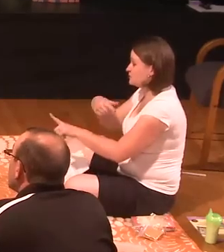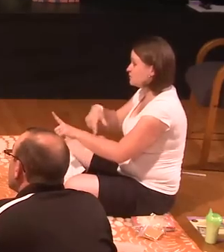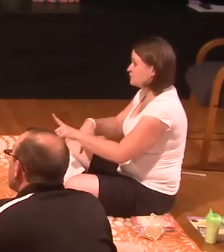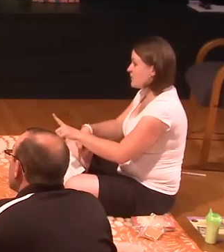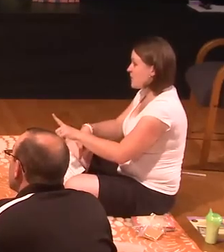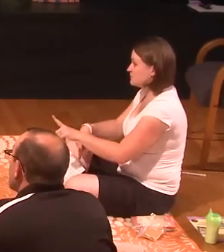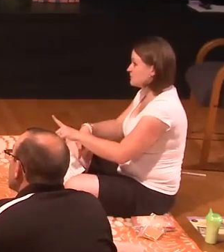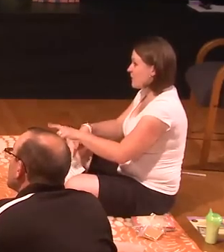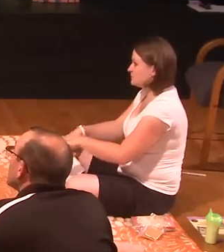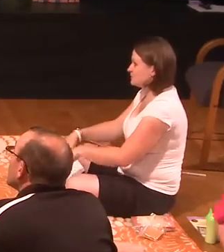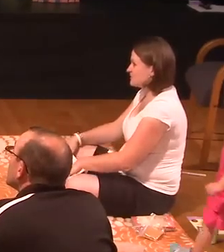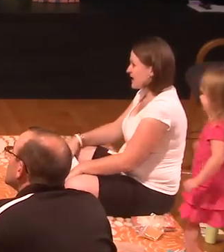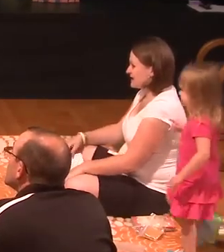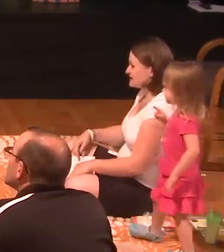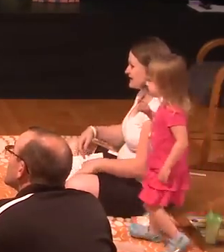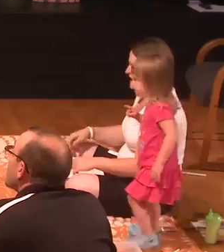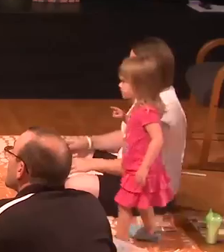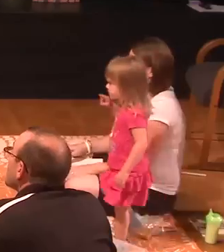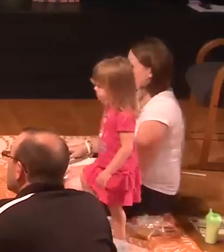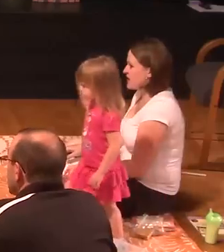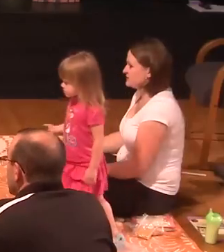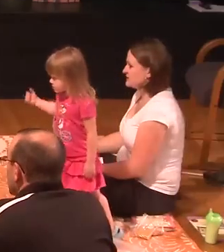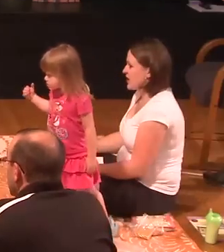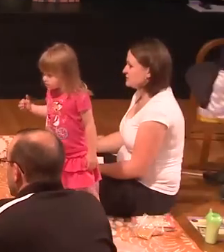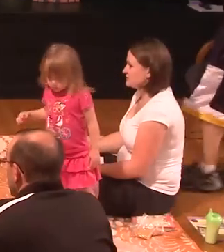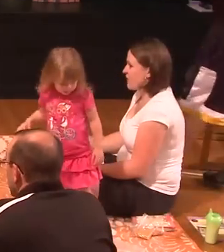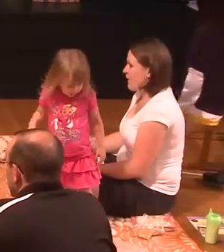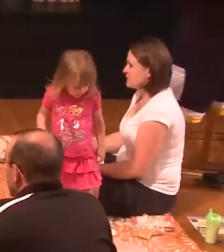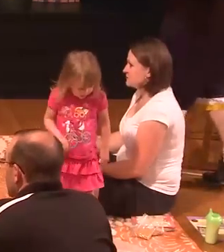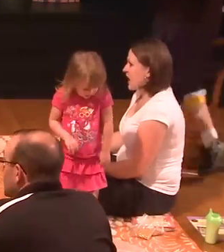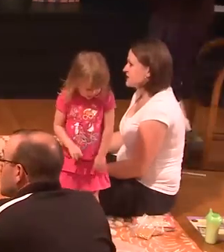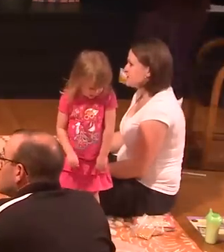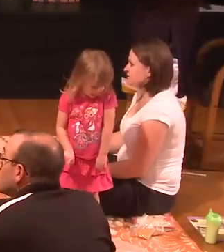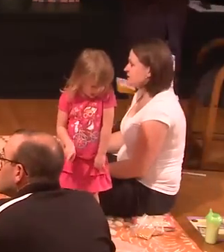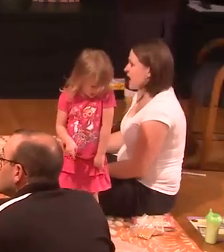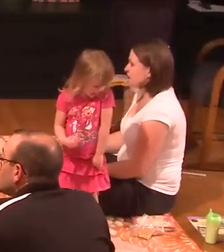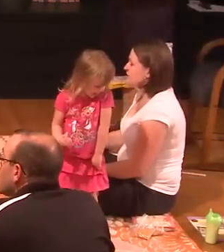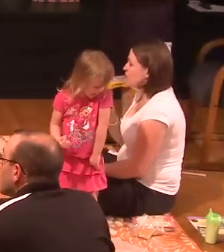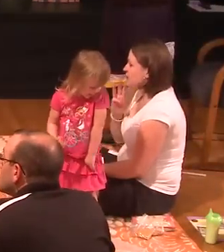Mom, what are you rolling your eyes for? That was it! Juice! Shad, juice? Can you sign JUICE? Can you say water?